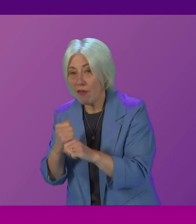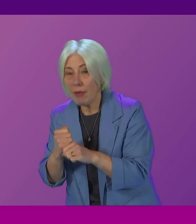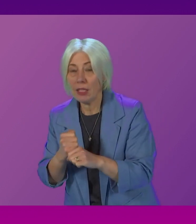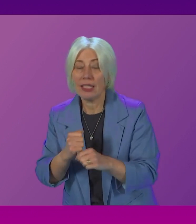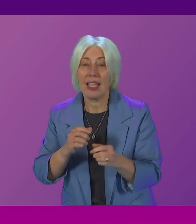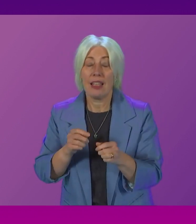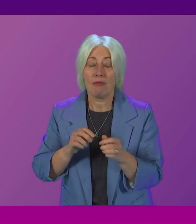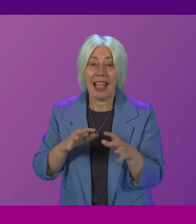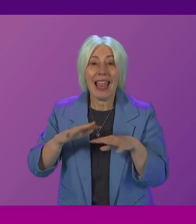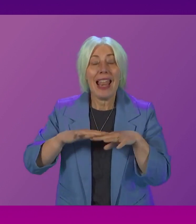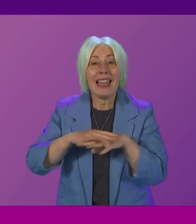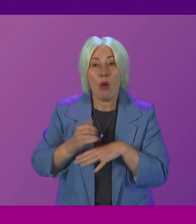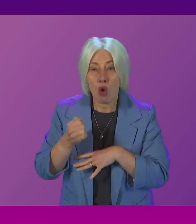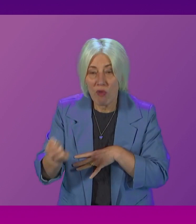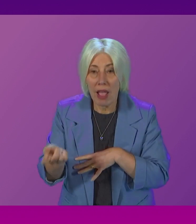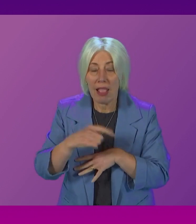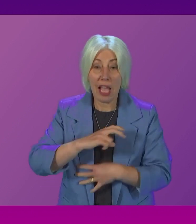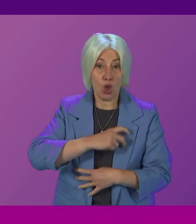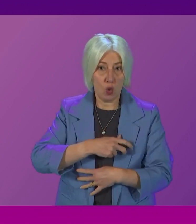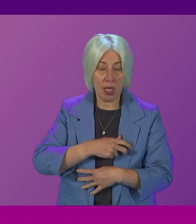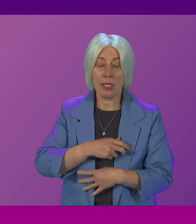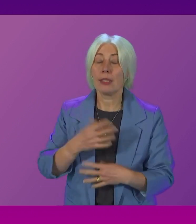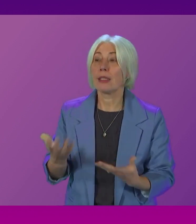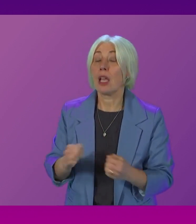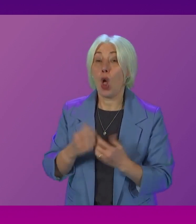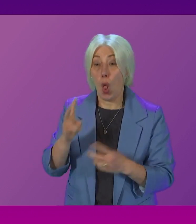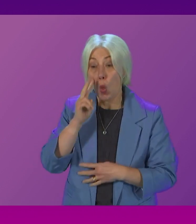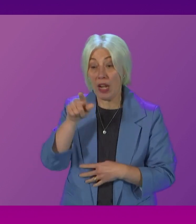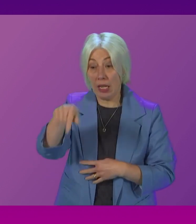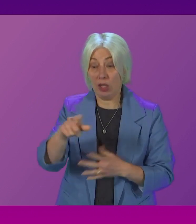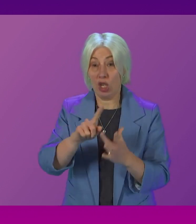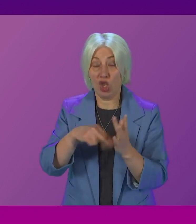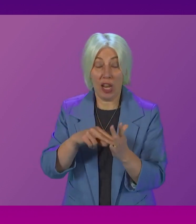Network Rail employees in Scotland face entering the new year with still no pay rise,